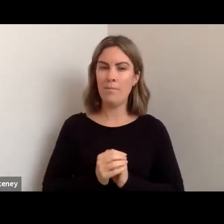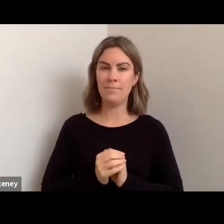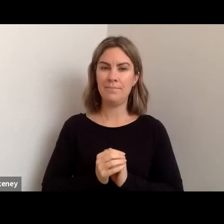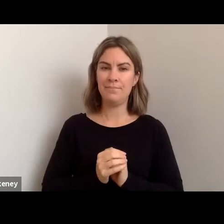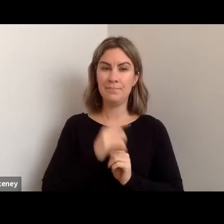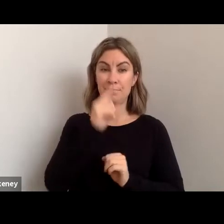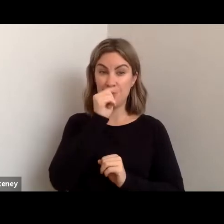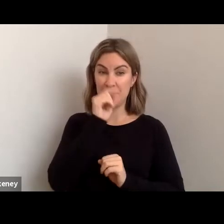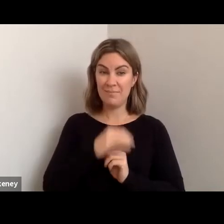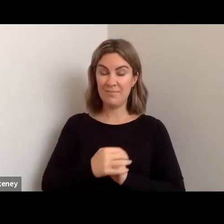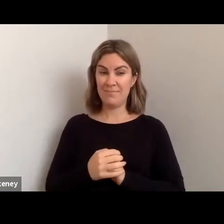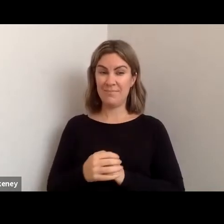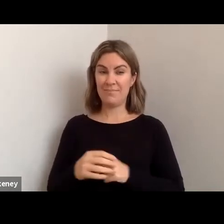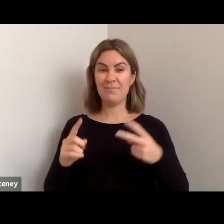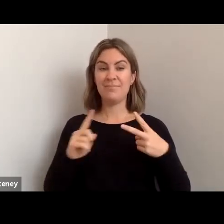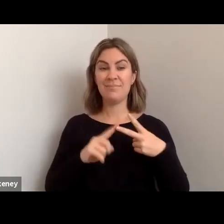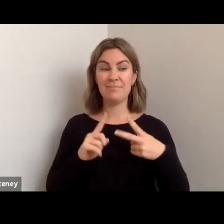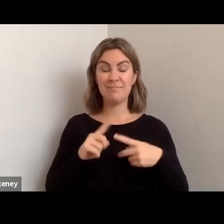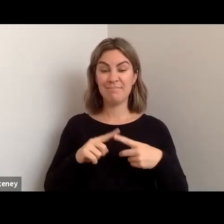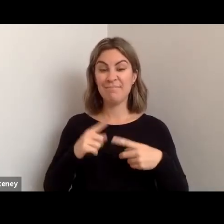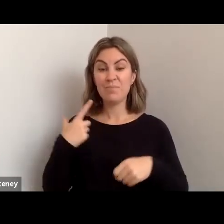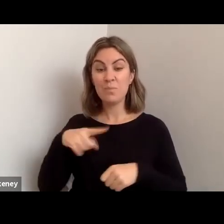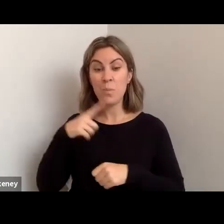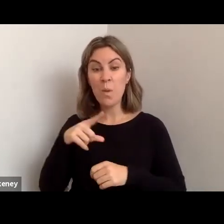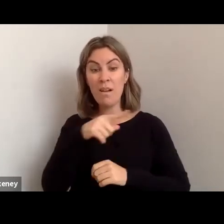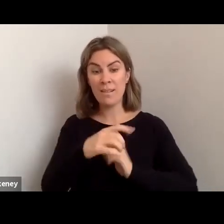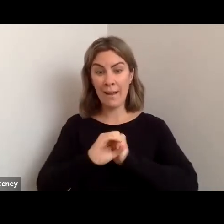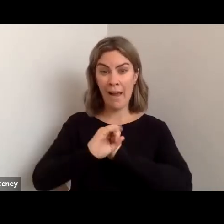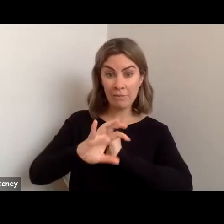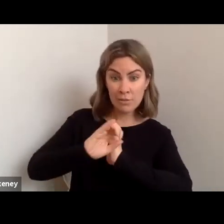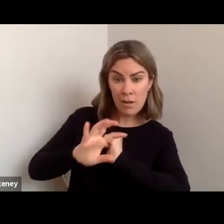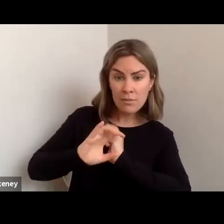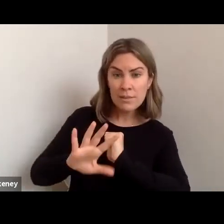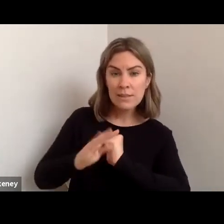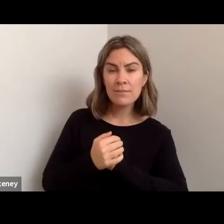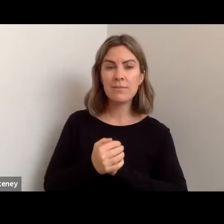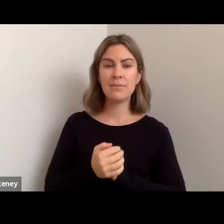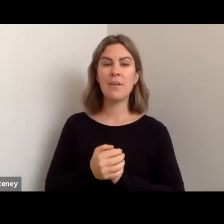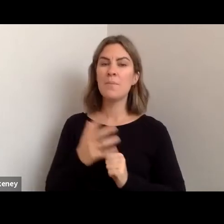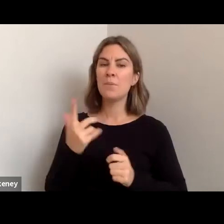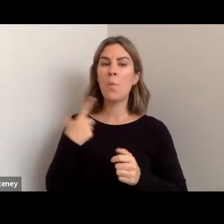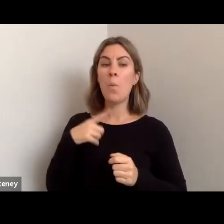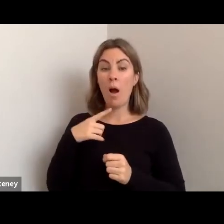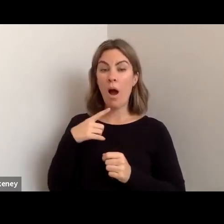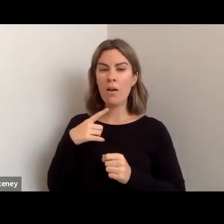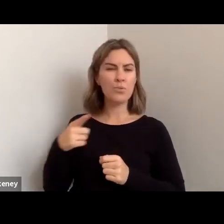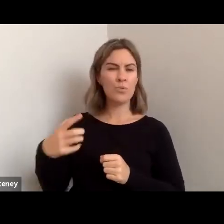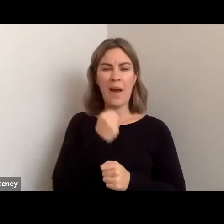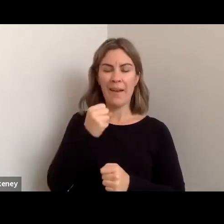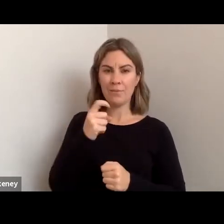Number 2 is to sell ads but number 1 is to keep eyeballs, because if they don't have the eyeballs, they can't